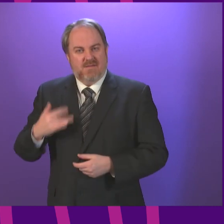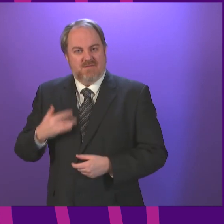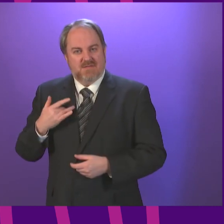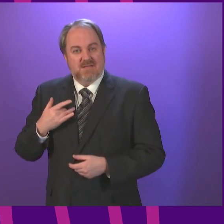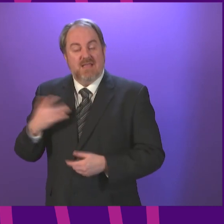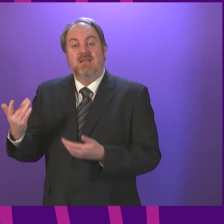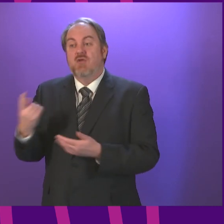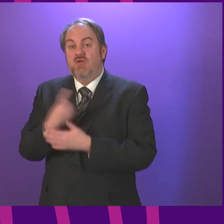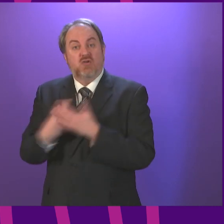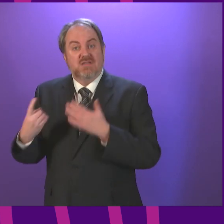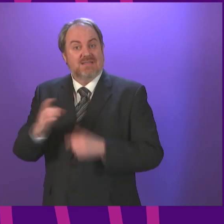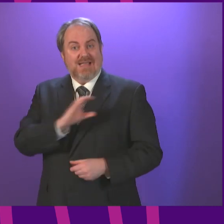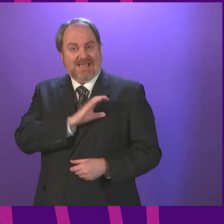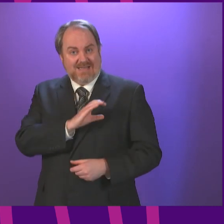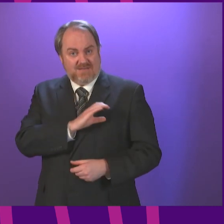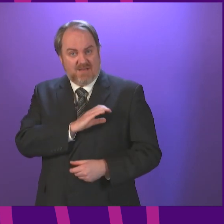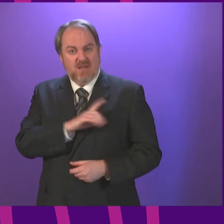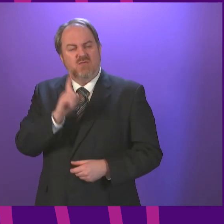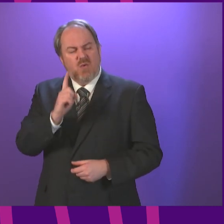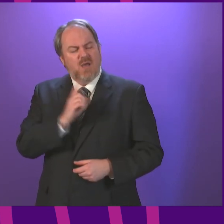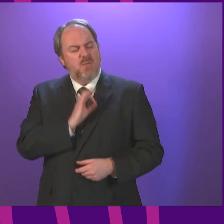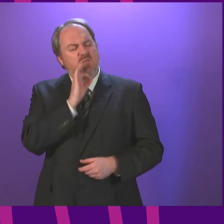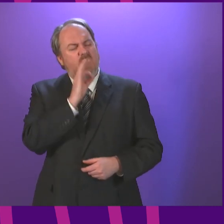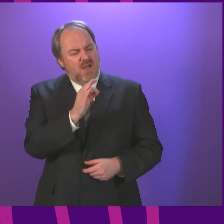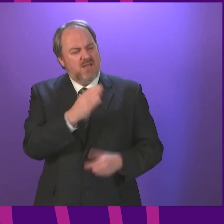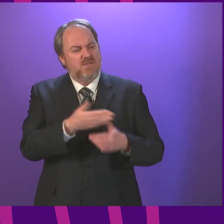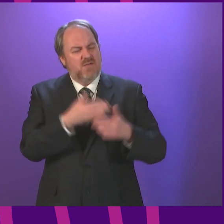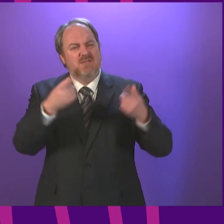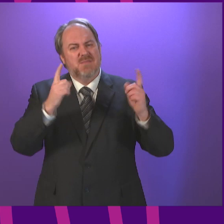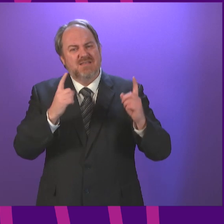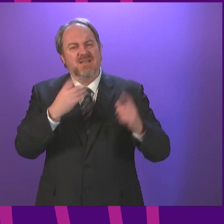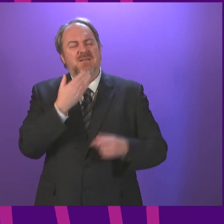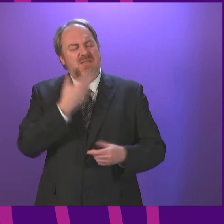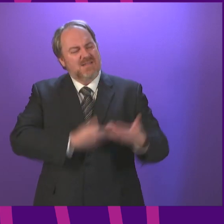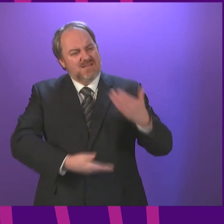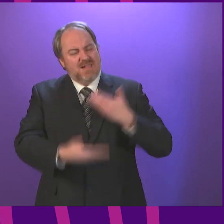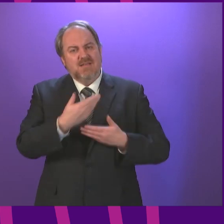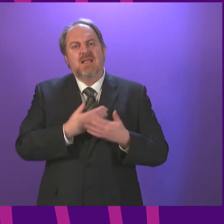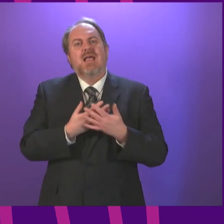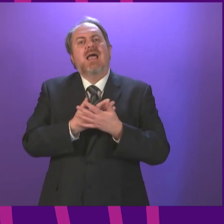conditions too. Can the First Minister tell the chamber how many people who have been referred for any